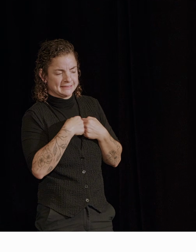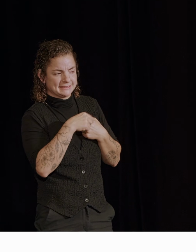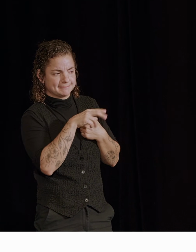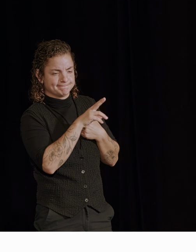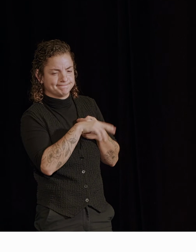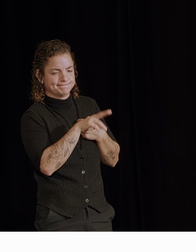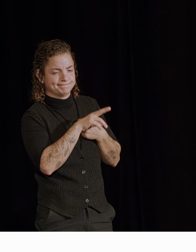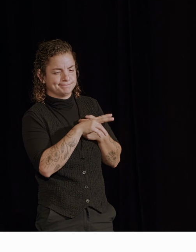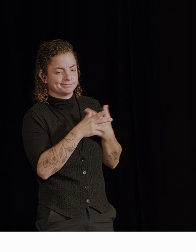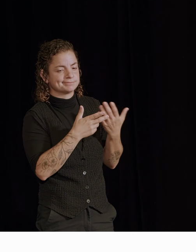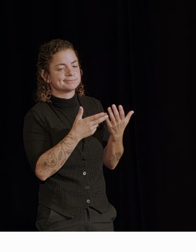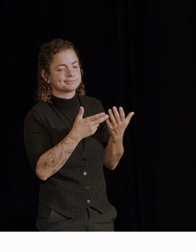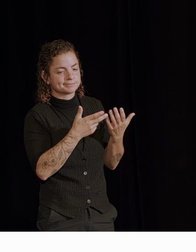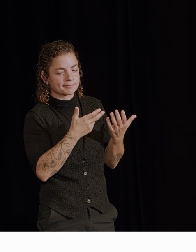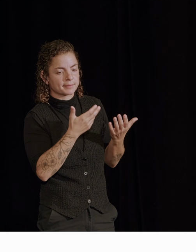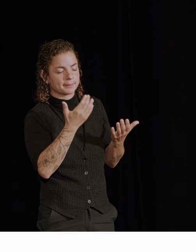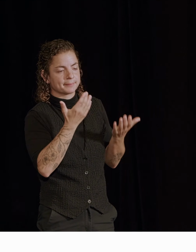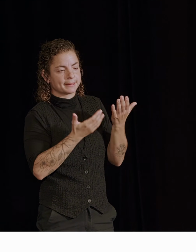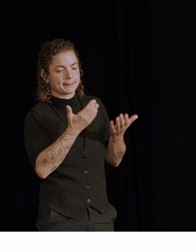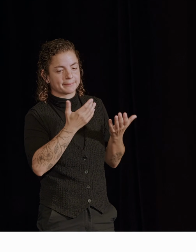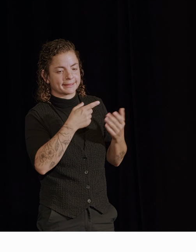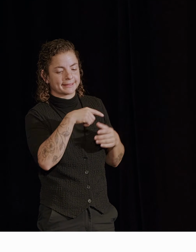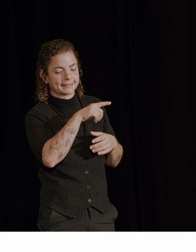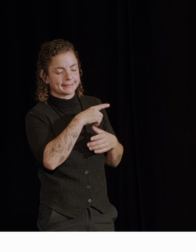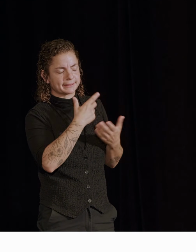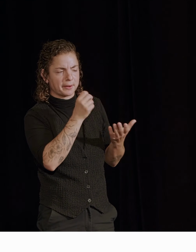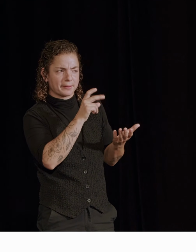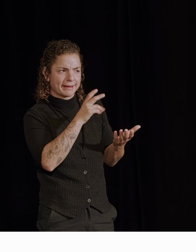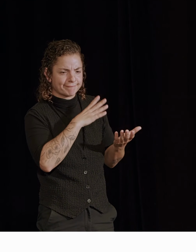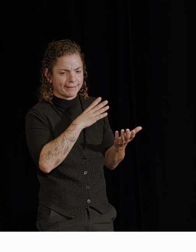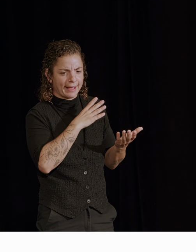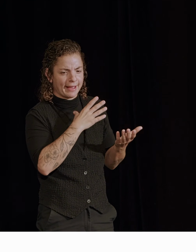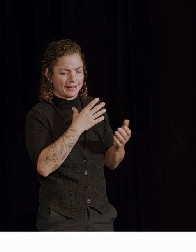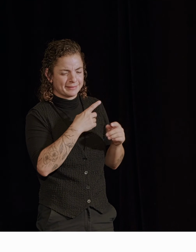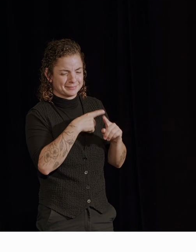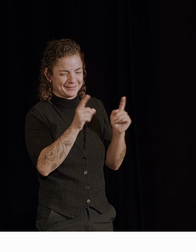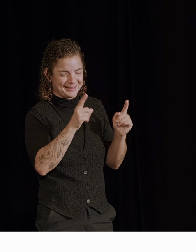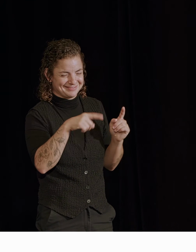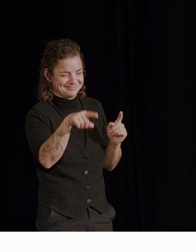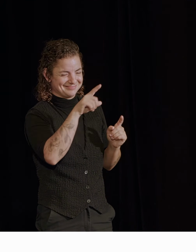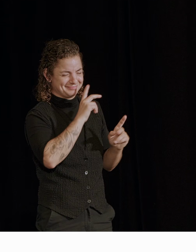but is an epiphany for them, is that, well, no, maybe not yet. But even when